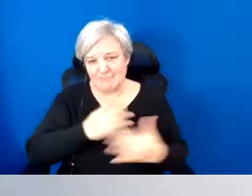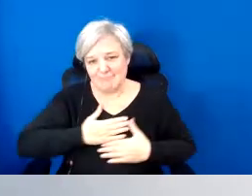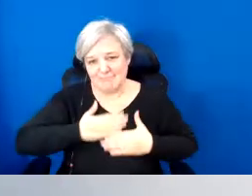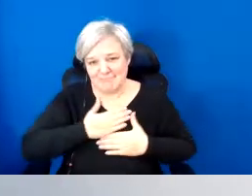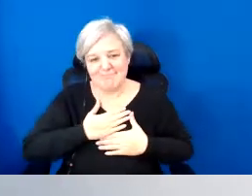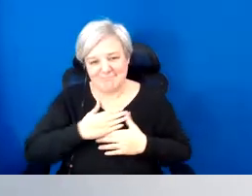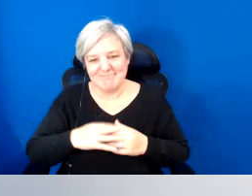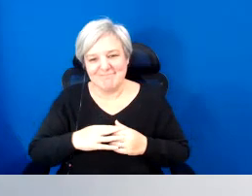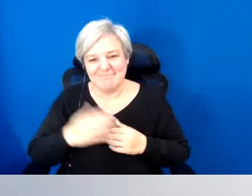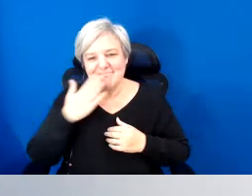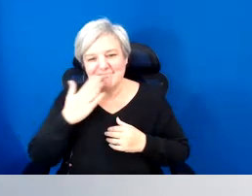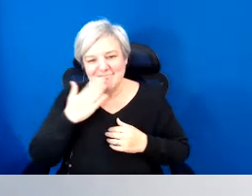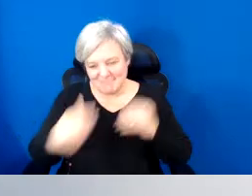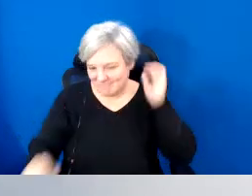Thank you.